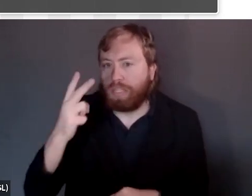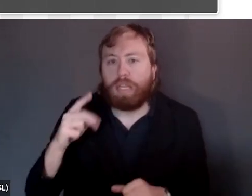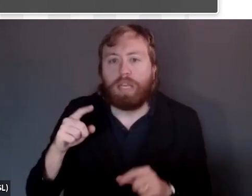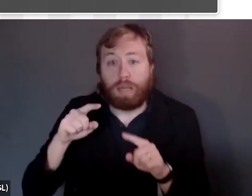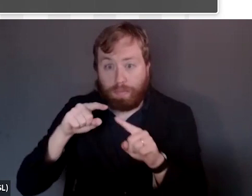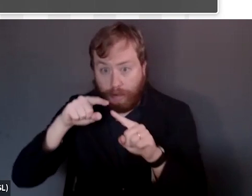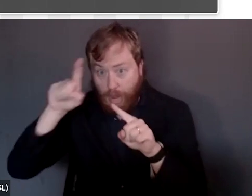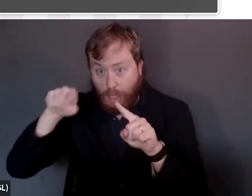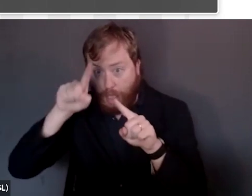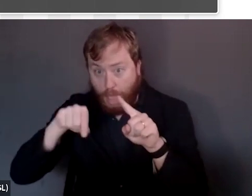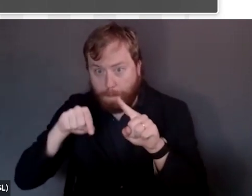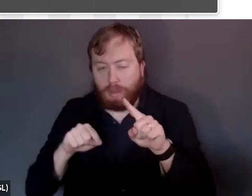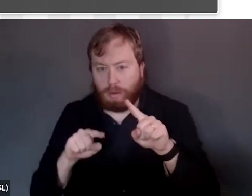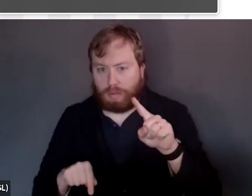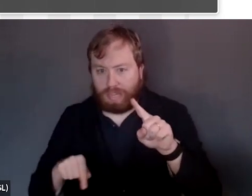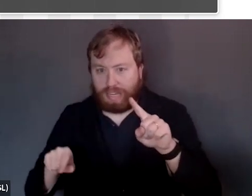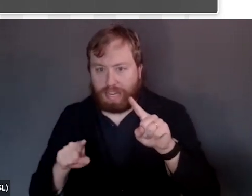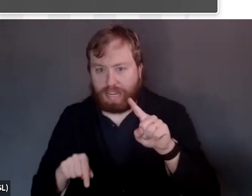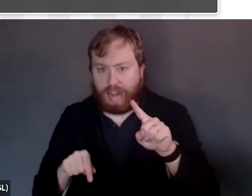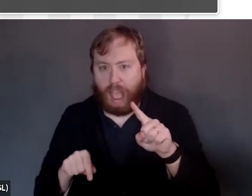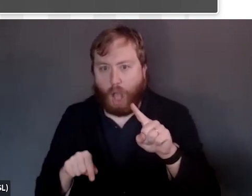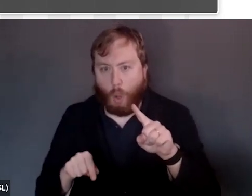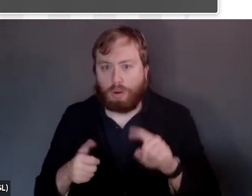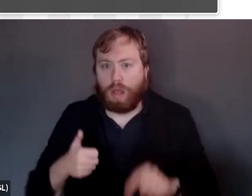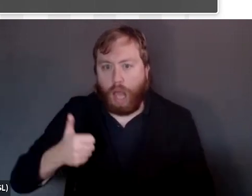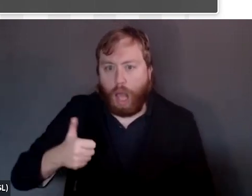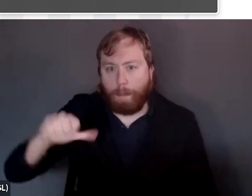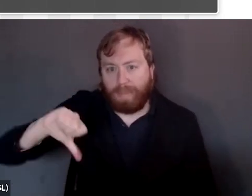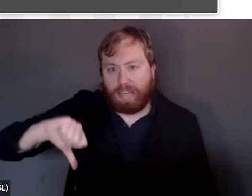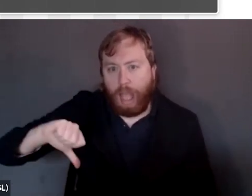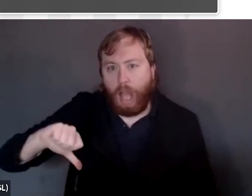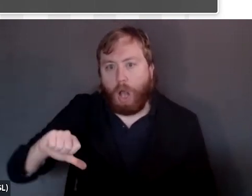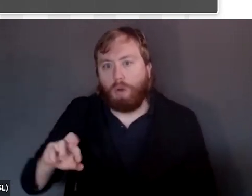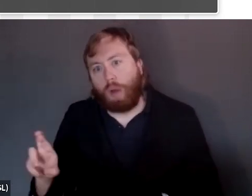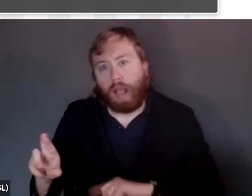and left and right arrows to move left and right. Notice as I move through the table,